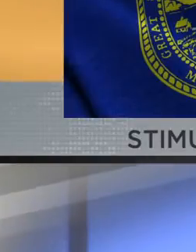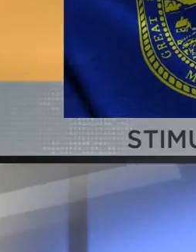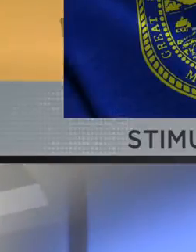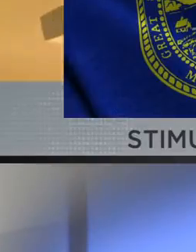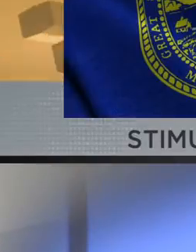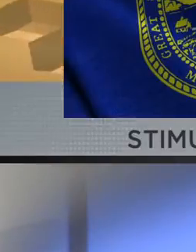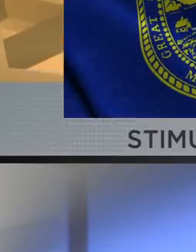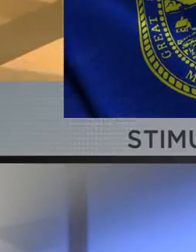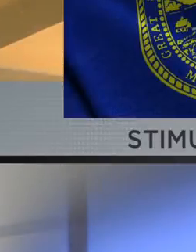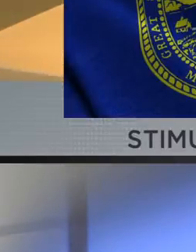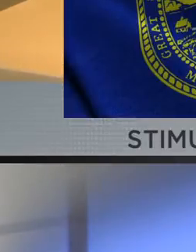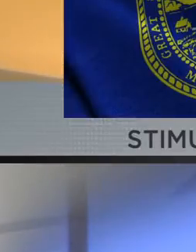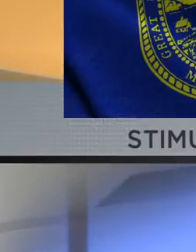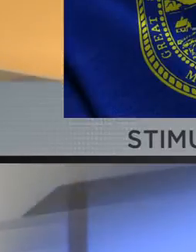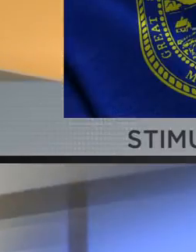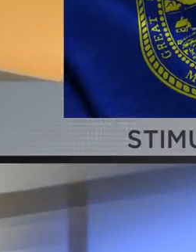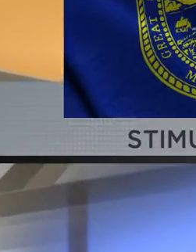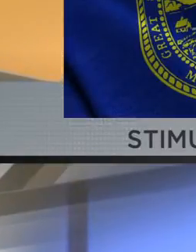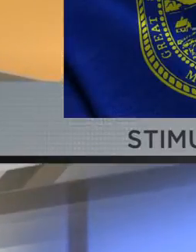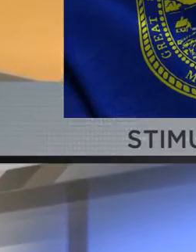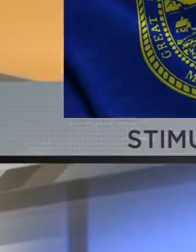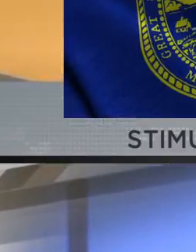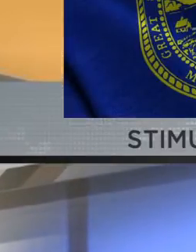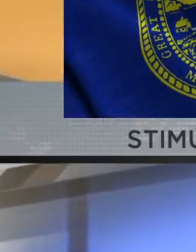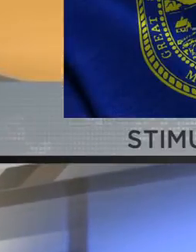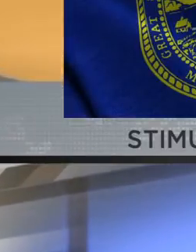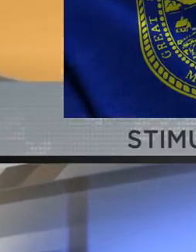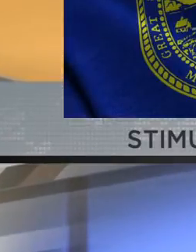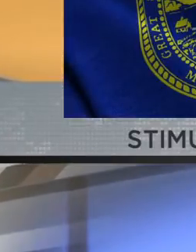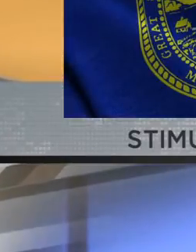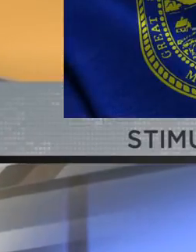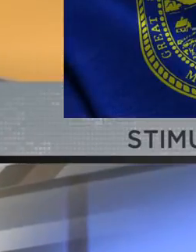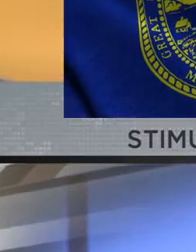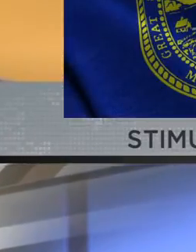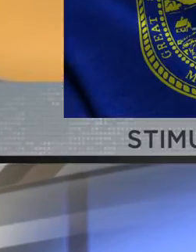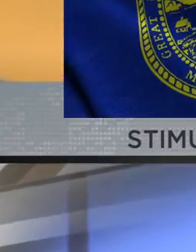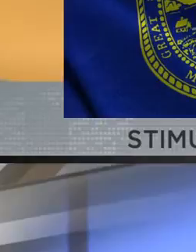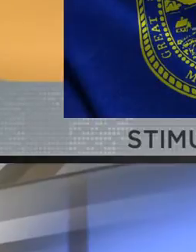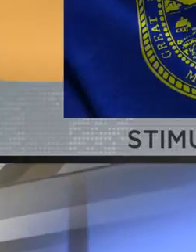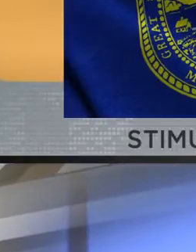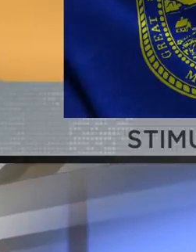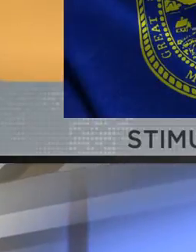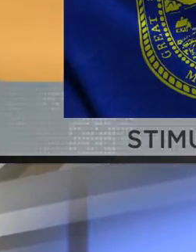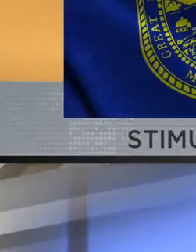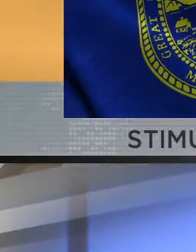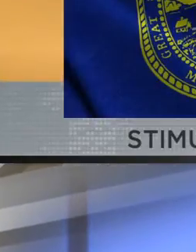IOWA. RICKETTS SAID THE CURRENT FOCUS OF THE BILL WOULD BE FOCUSING THEIR FUNDS FOR STATES BASED ON UNEMPLOYMENT RATES.